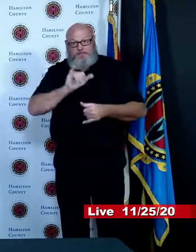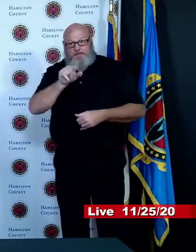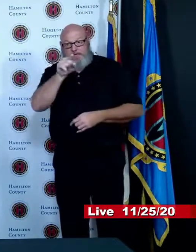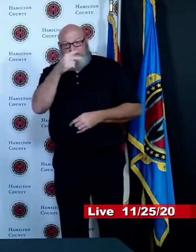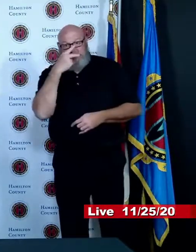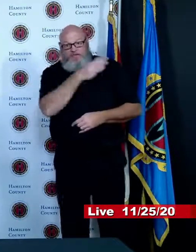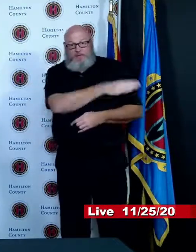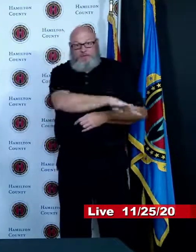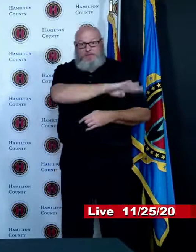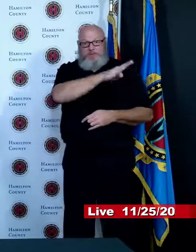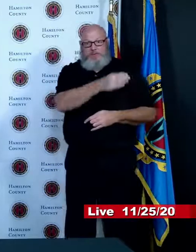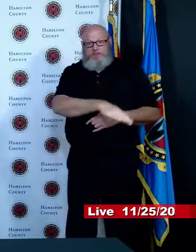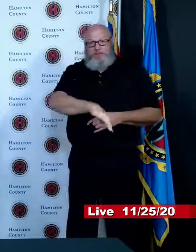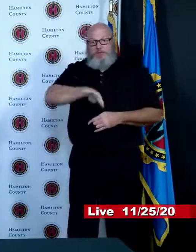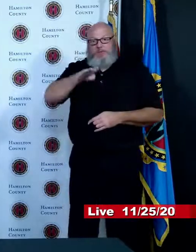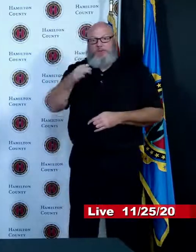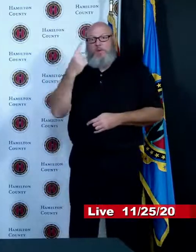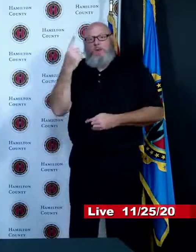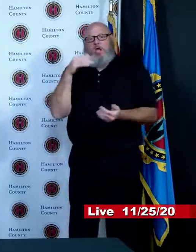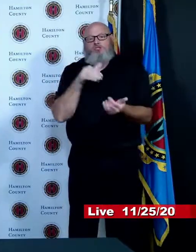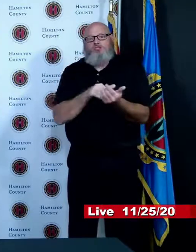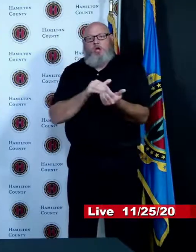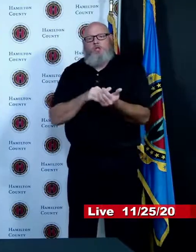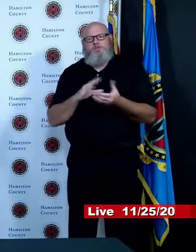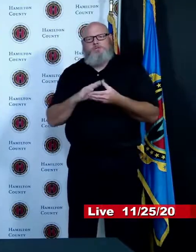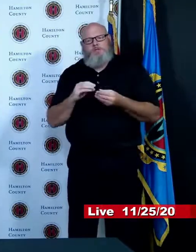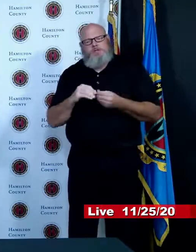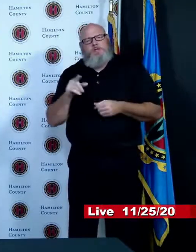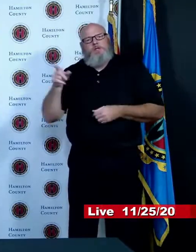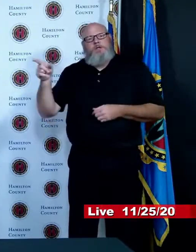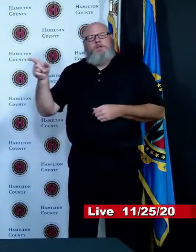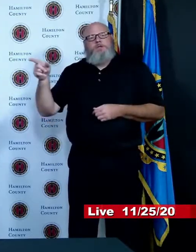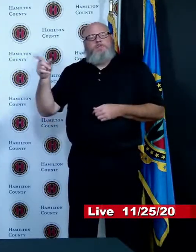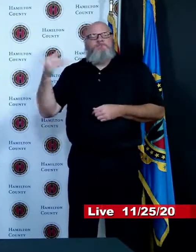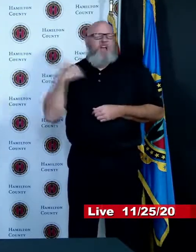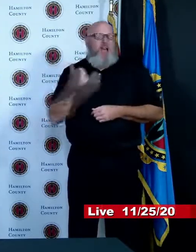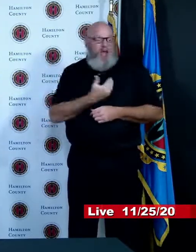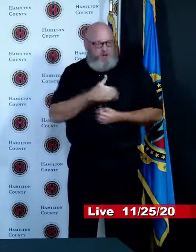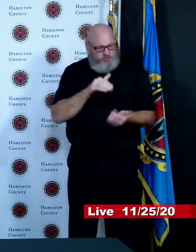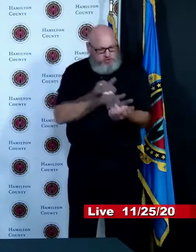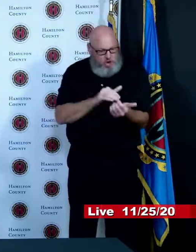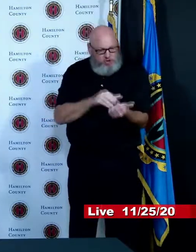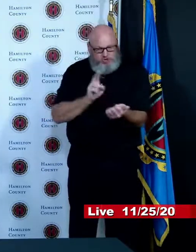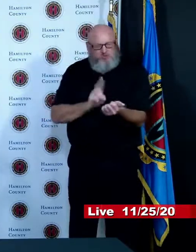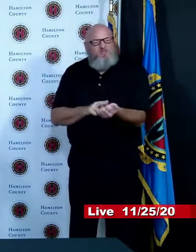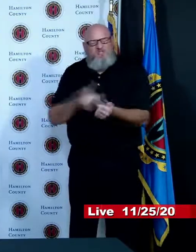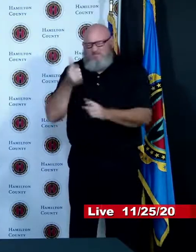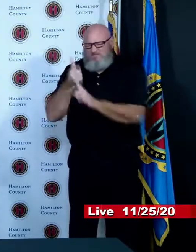week cases continue to rise in our hospitals in Hamilton County we have had elevated cases over